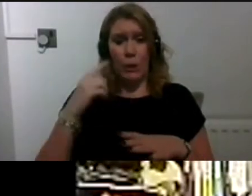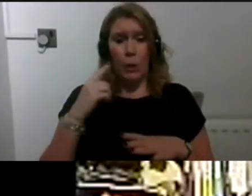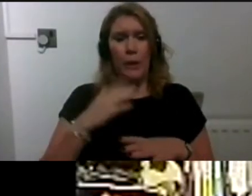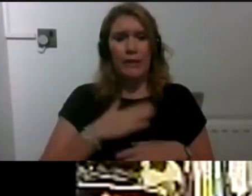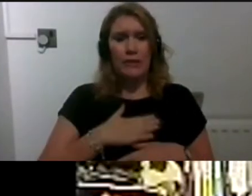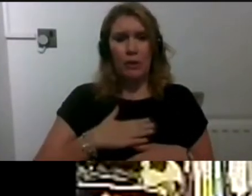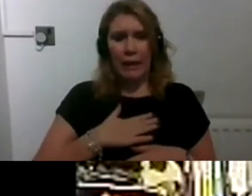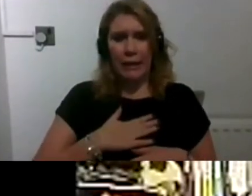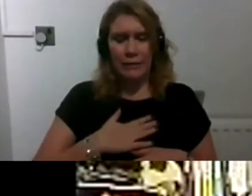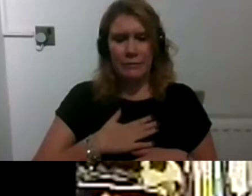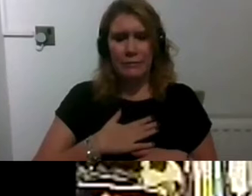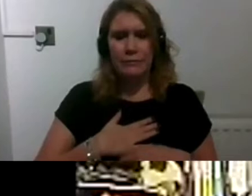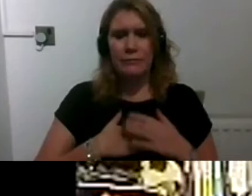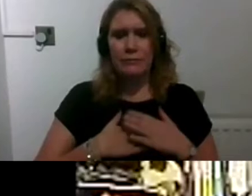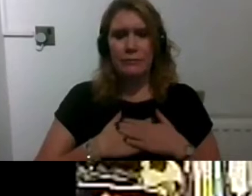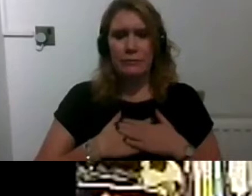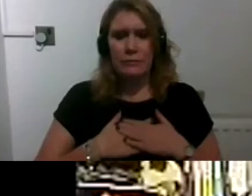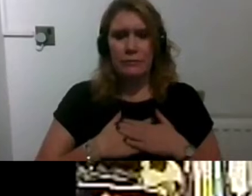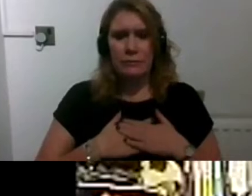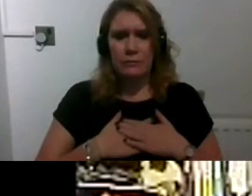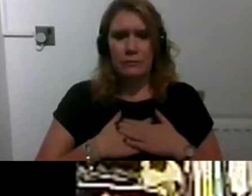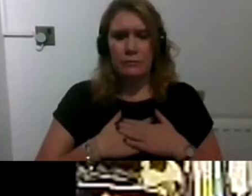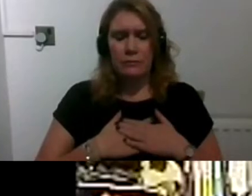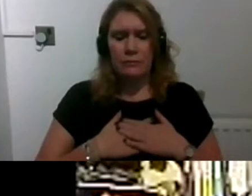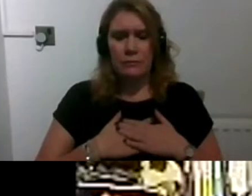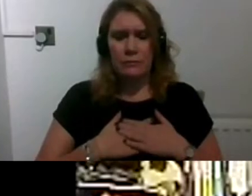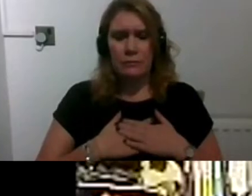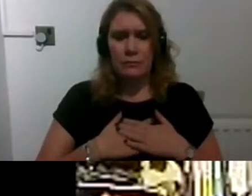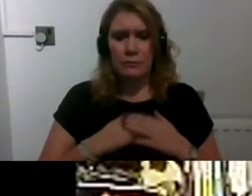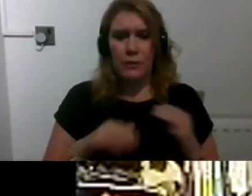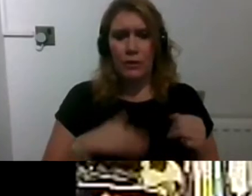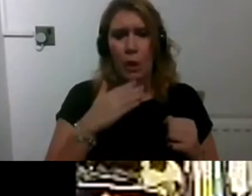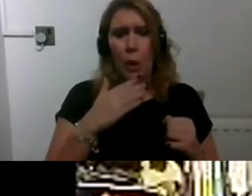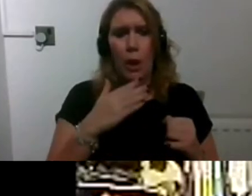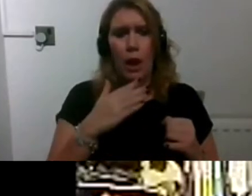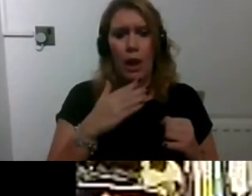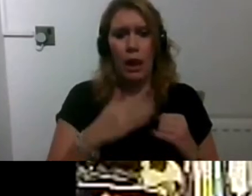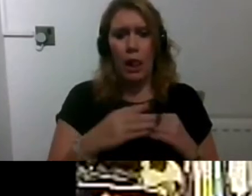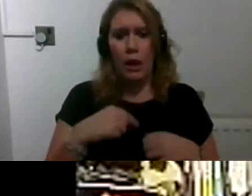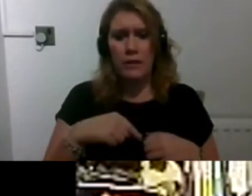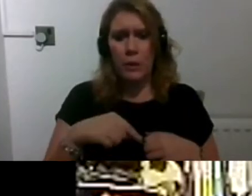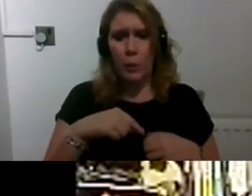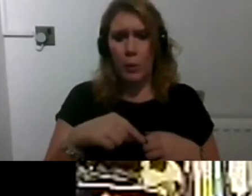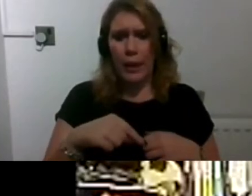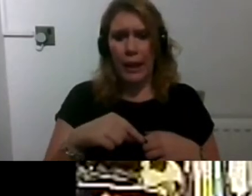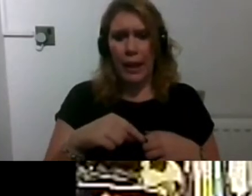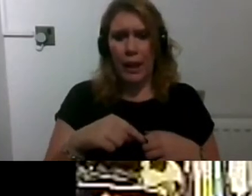Razz in a band called Angels, and I used to play with Ingrid AKA Heartsong. I think last week was the 5th anniversary